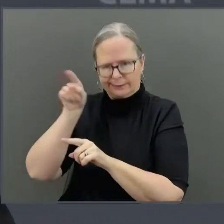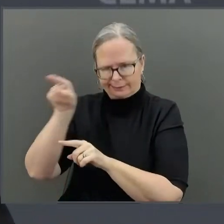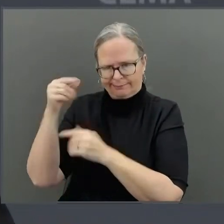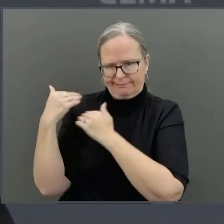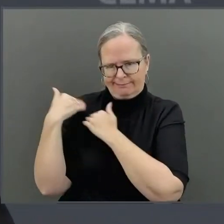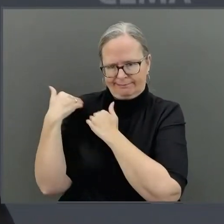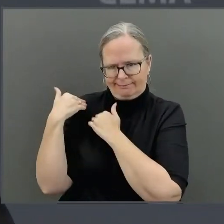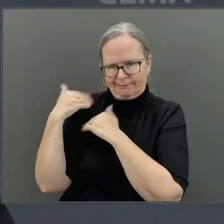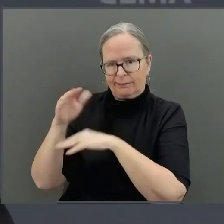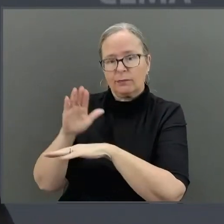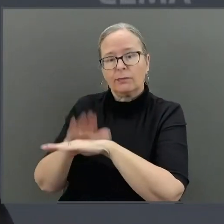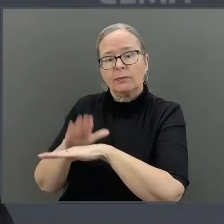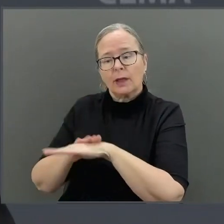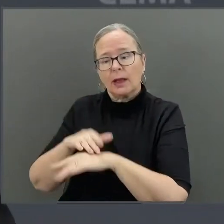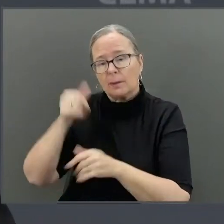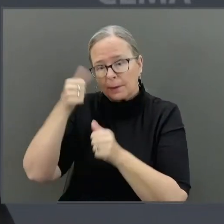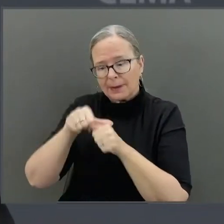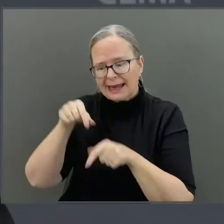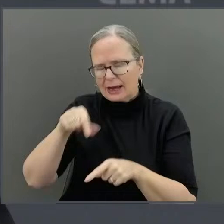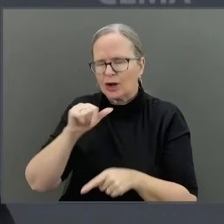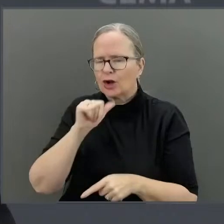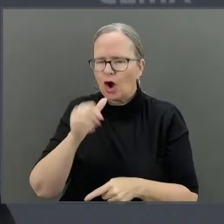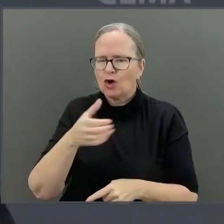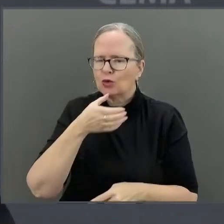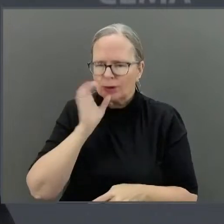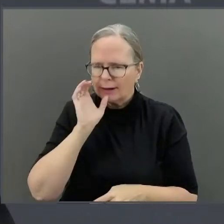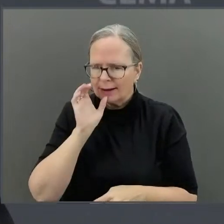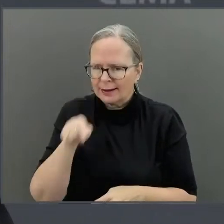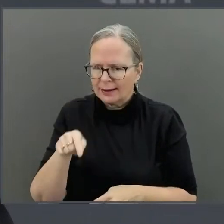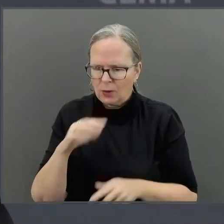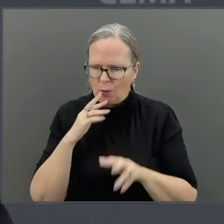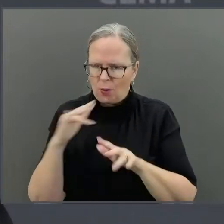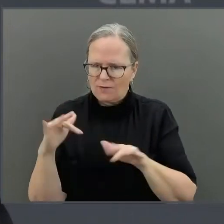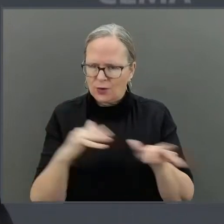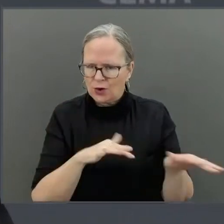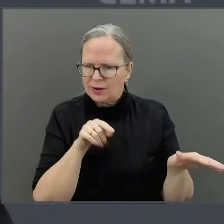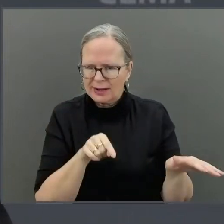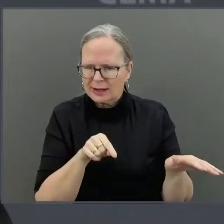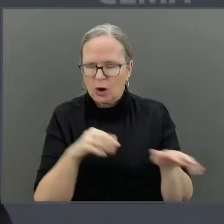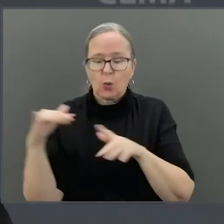and Landscape activities as a way of helping the industry get through the stage four water